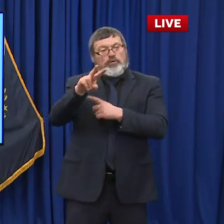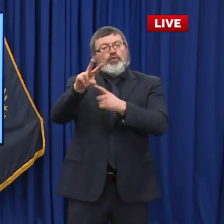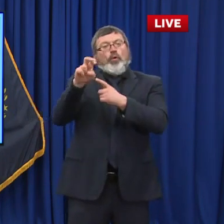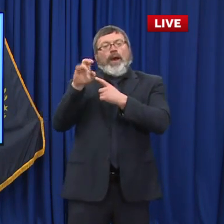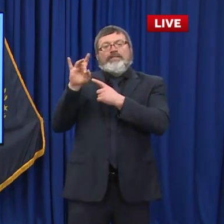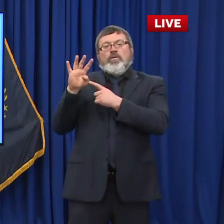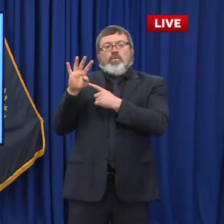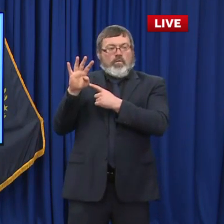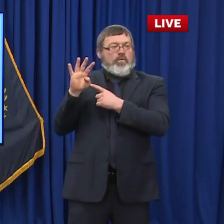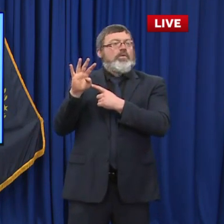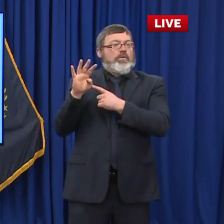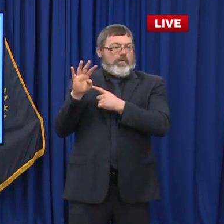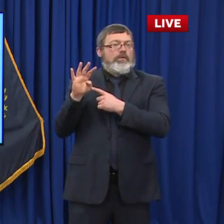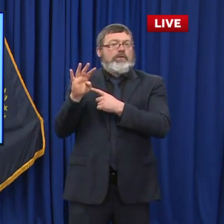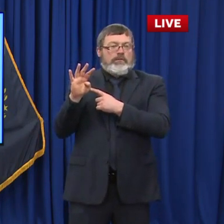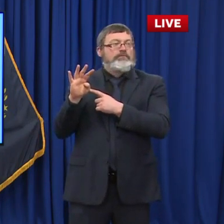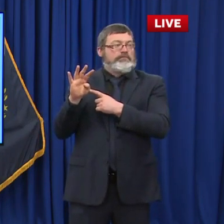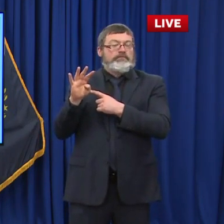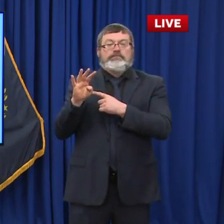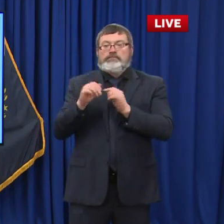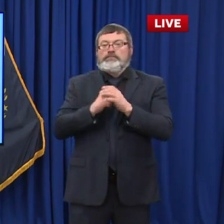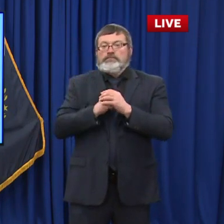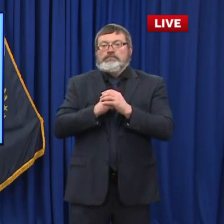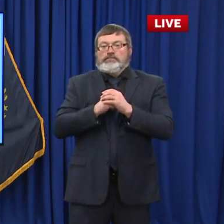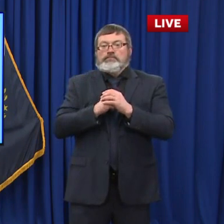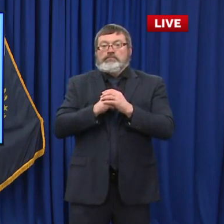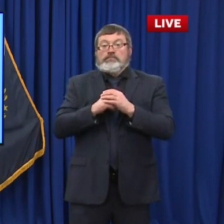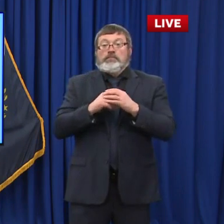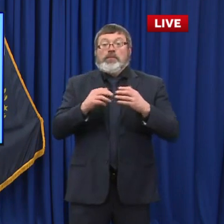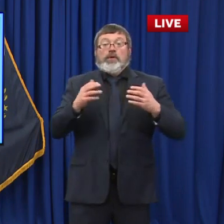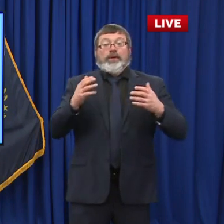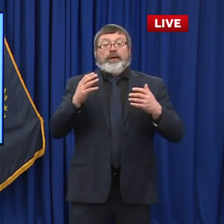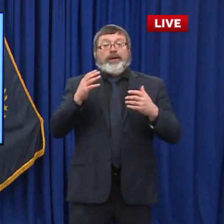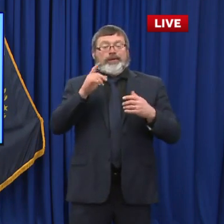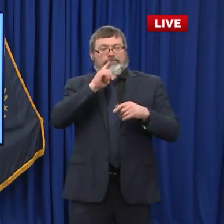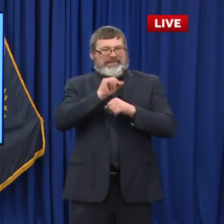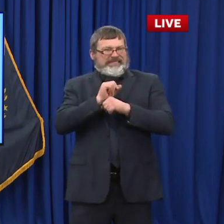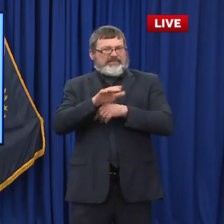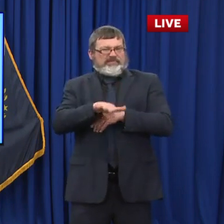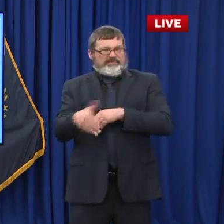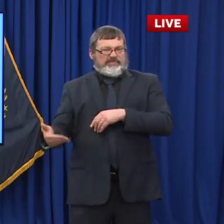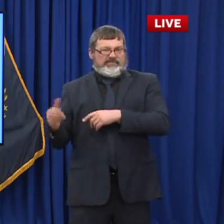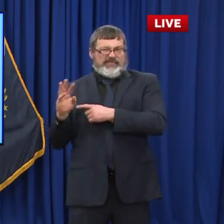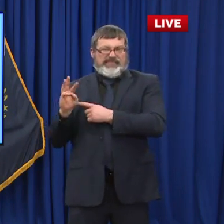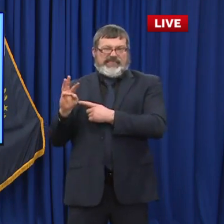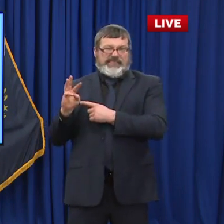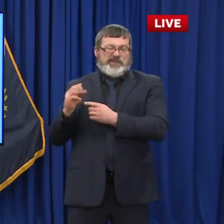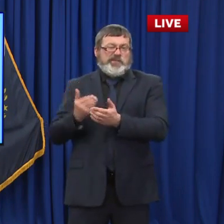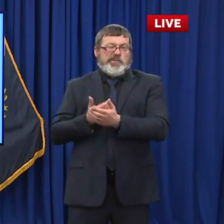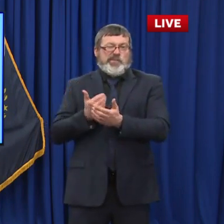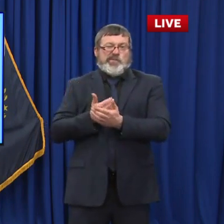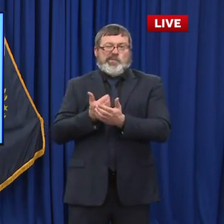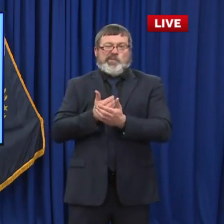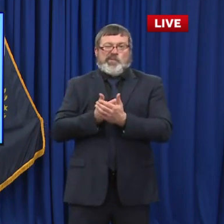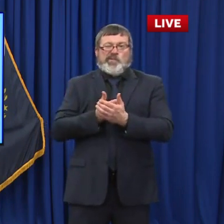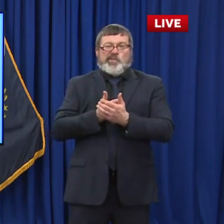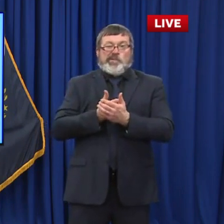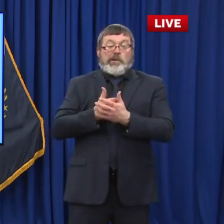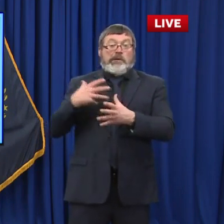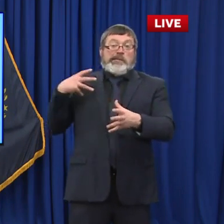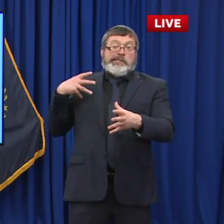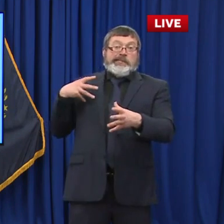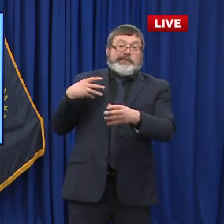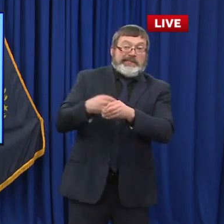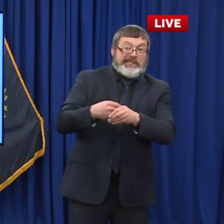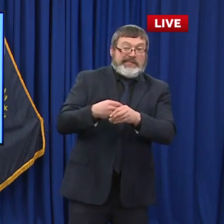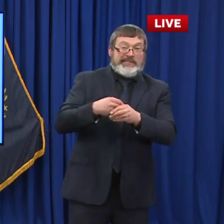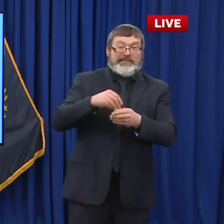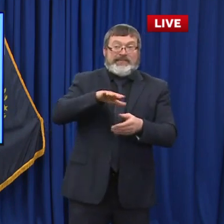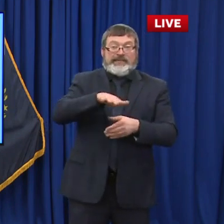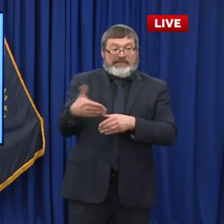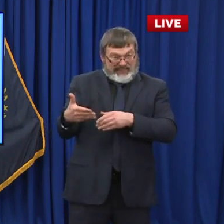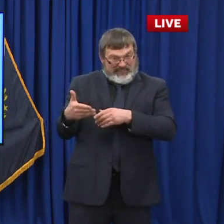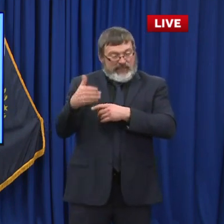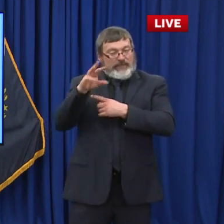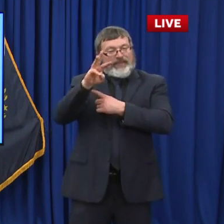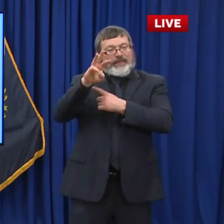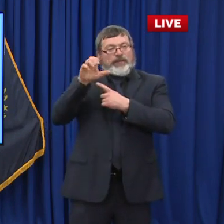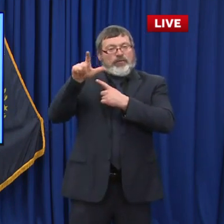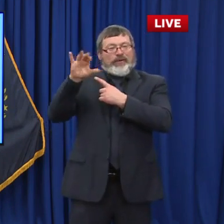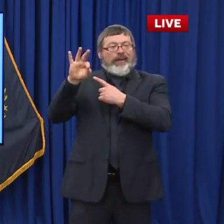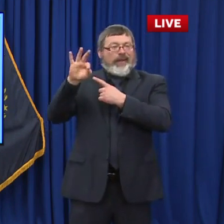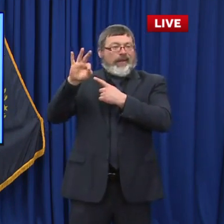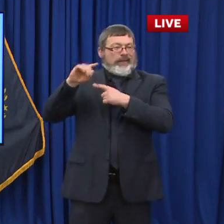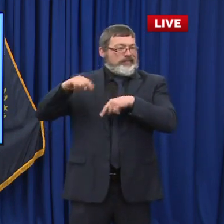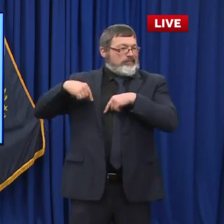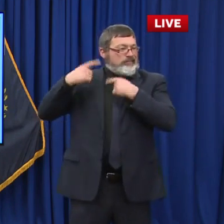WE ARE ANNOUNCING THEIR HAVE BEEN FOUR NEW INDIVIDUALS WHO HAVE PASSED AWAY DUE TO COVID-19 BRINGING THE NUMBER OF PEOPLE TO 629.